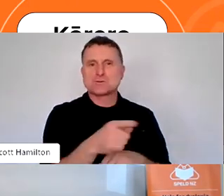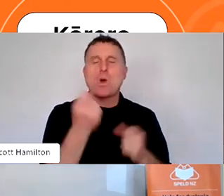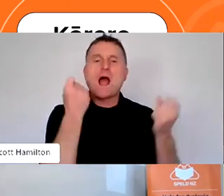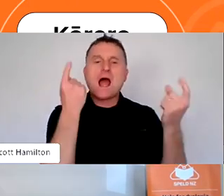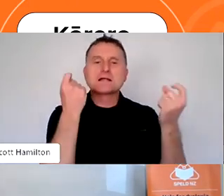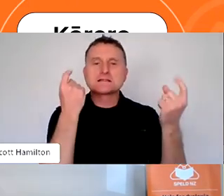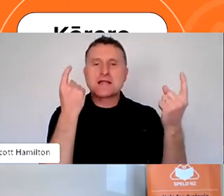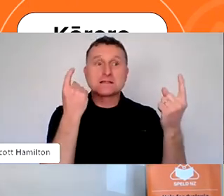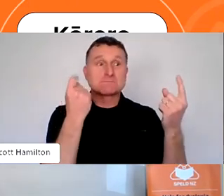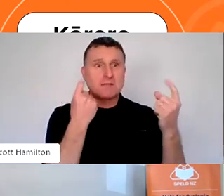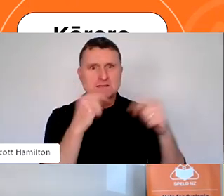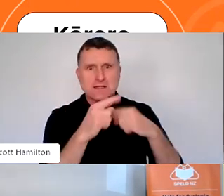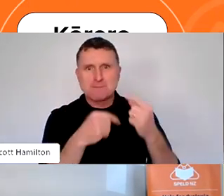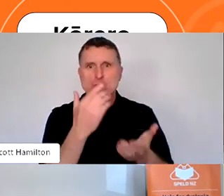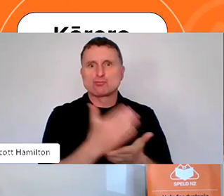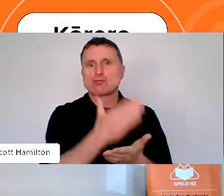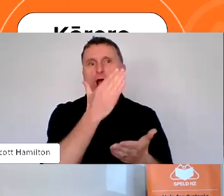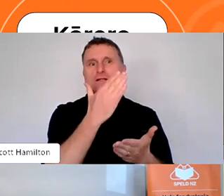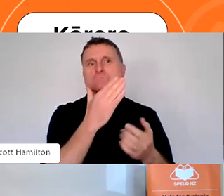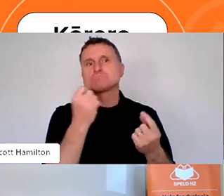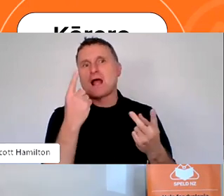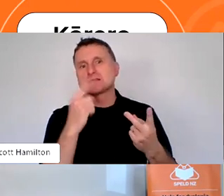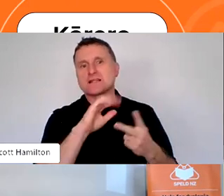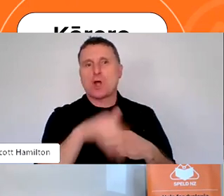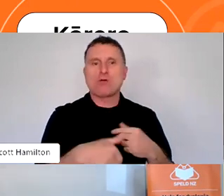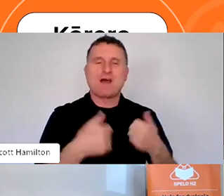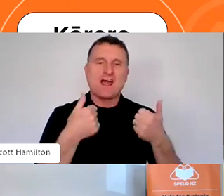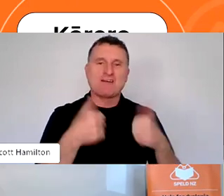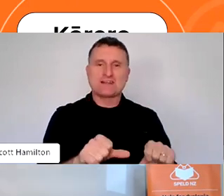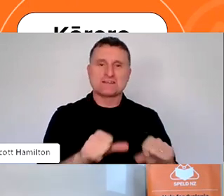rights, understanding about effective, evidence-based strategies; and